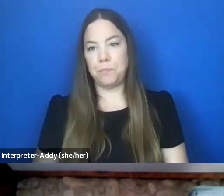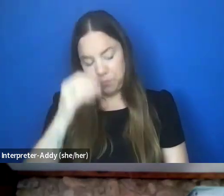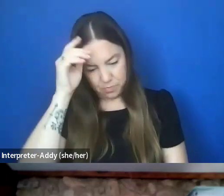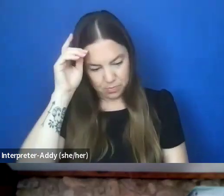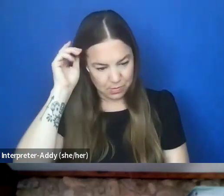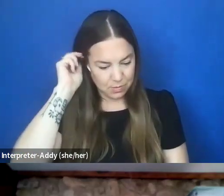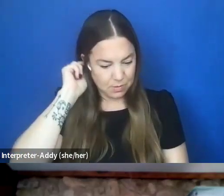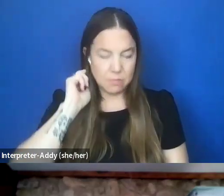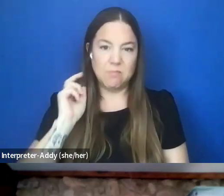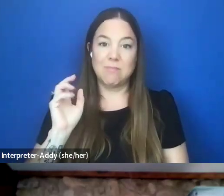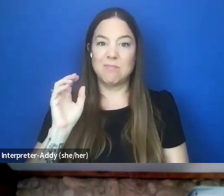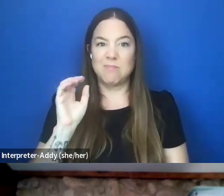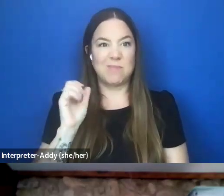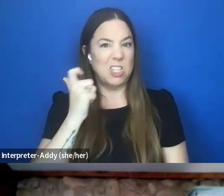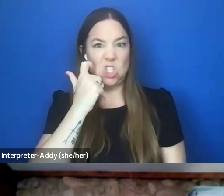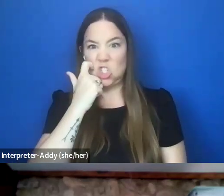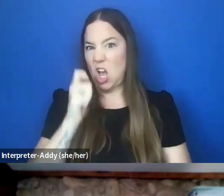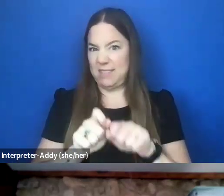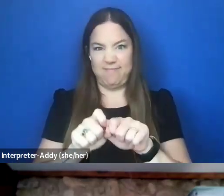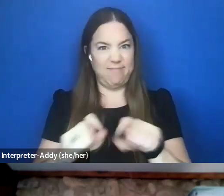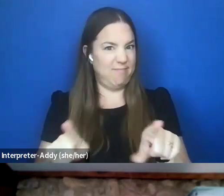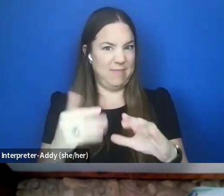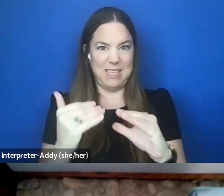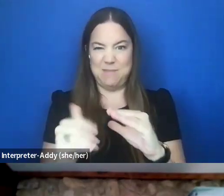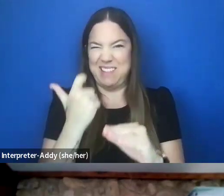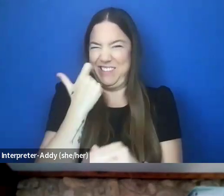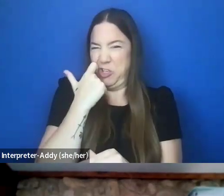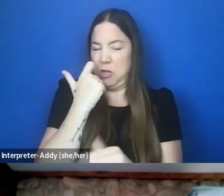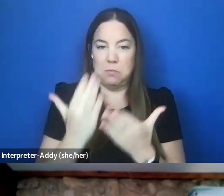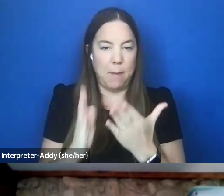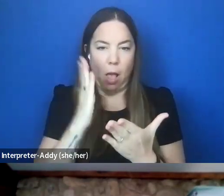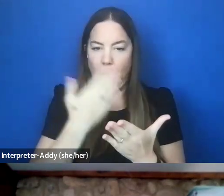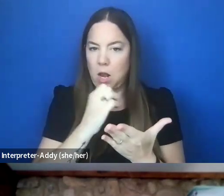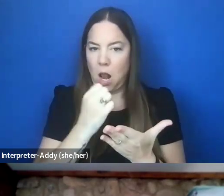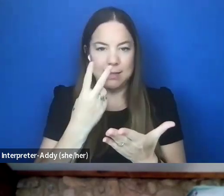Don Dew: something that just came out, though. So you might not have seen that. I don't know if either one of you did.